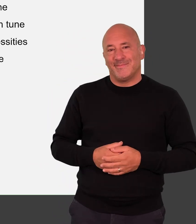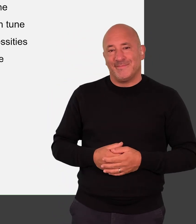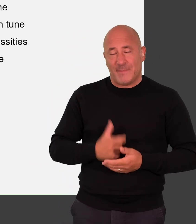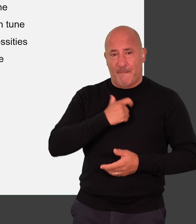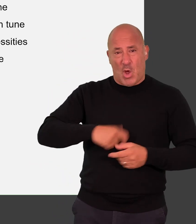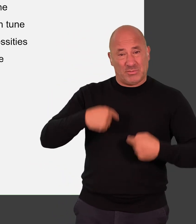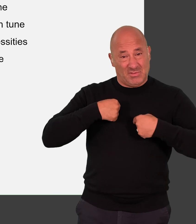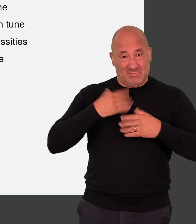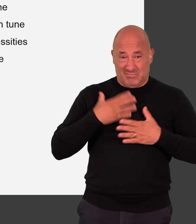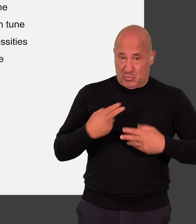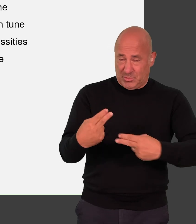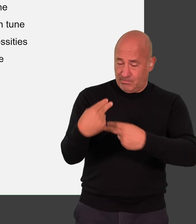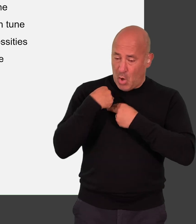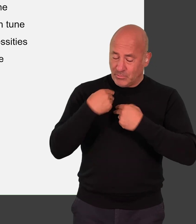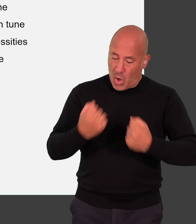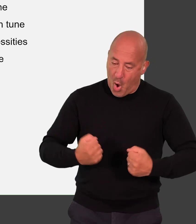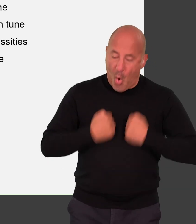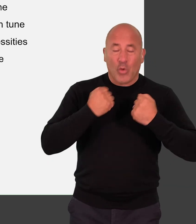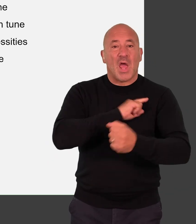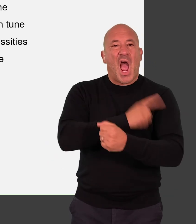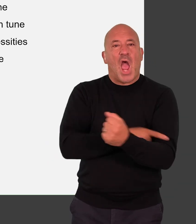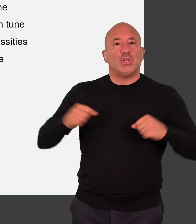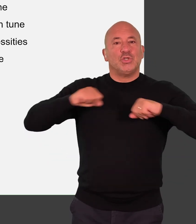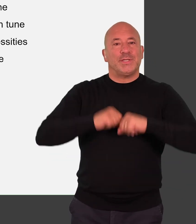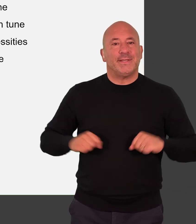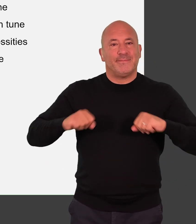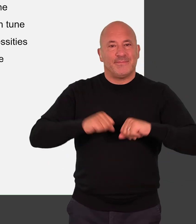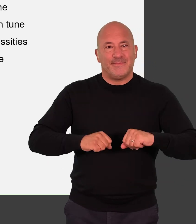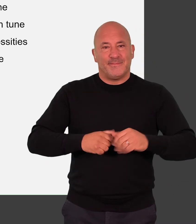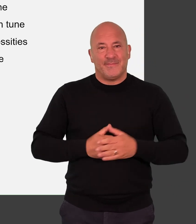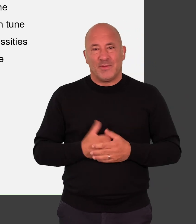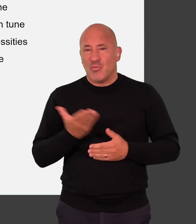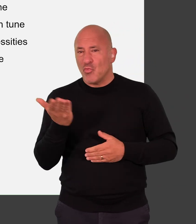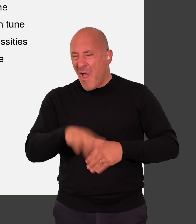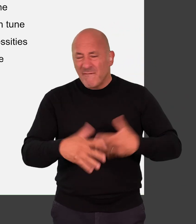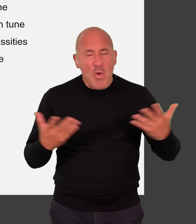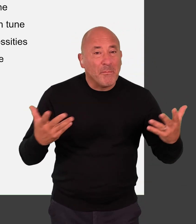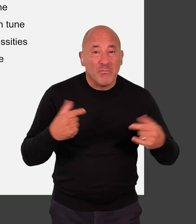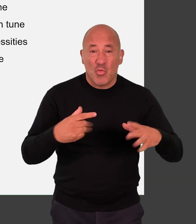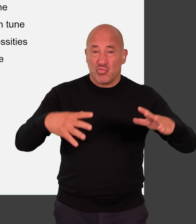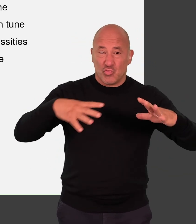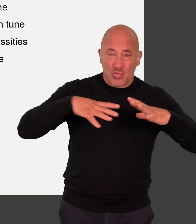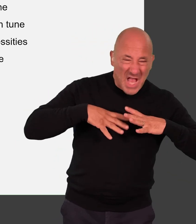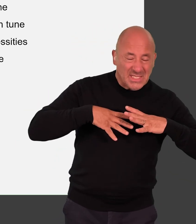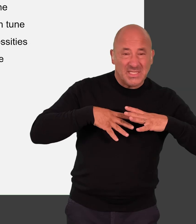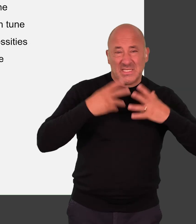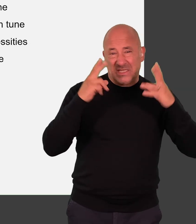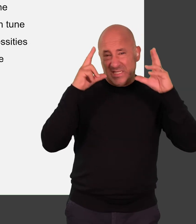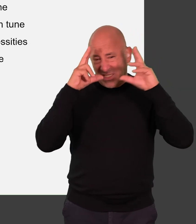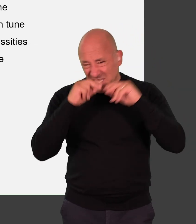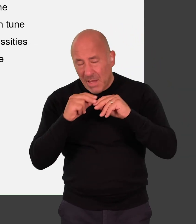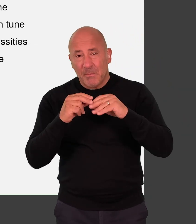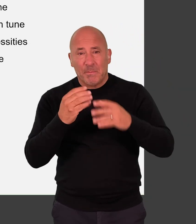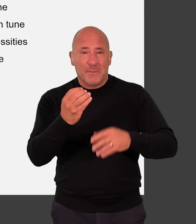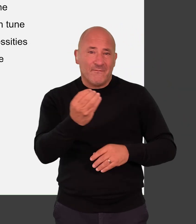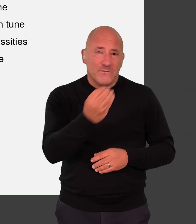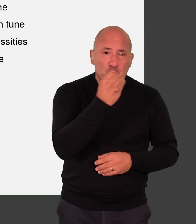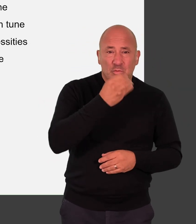A person is responsible for generating their own energy. The main sources are rest and sleep, food and drink,